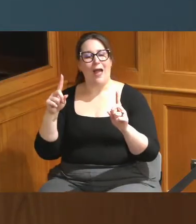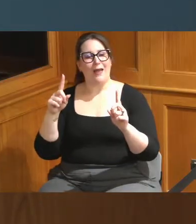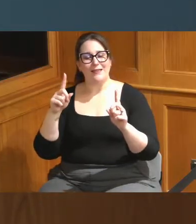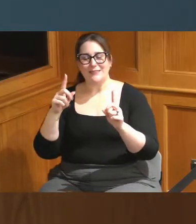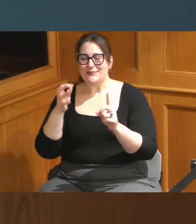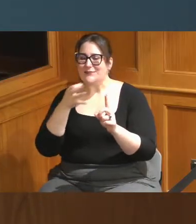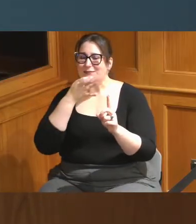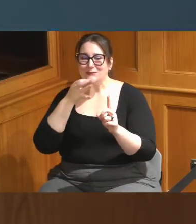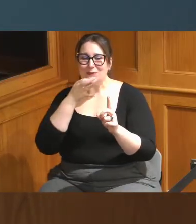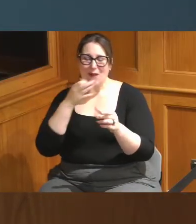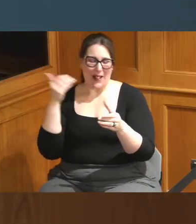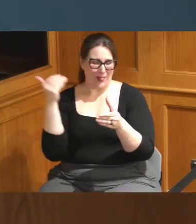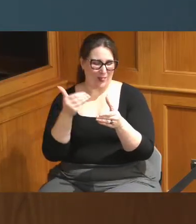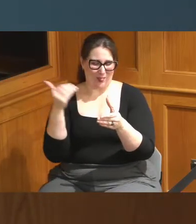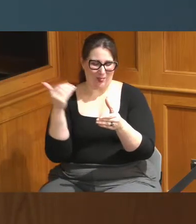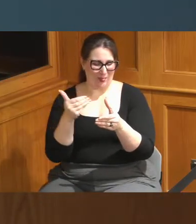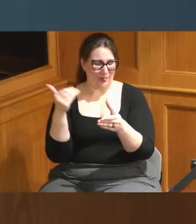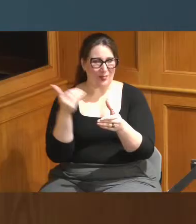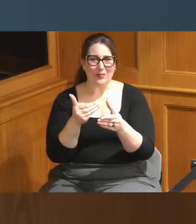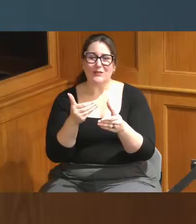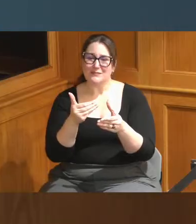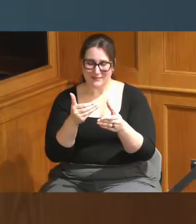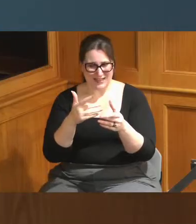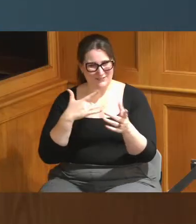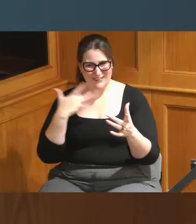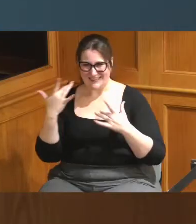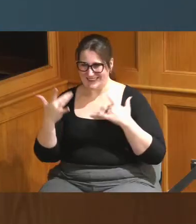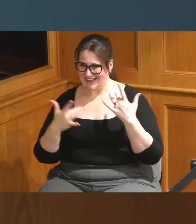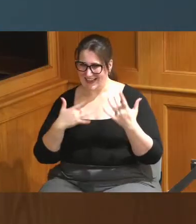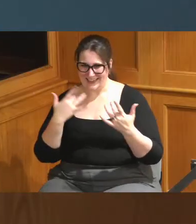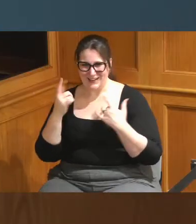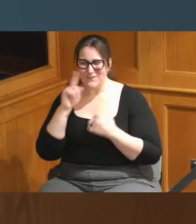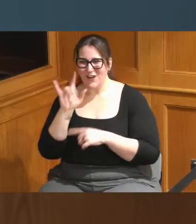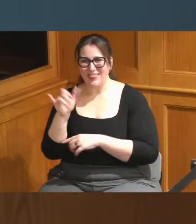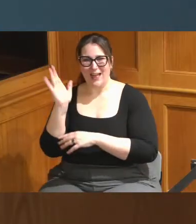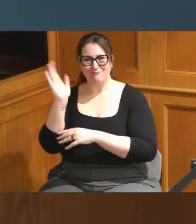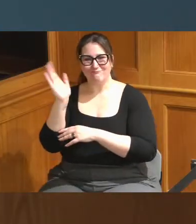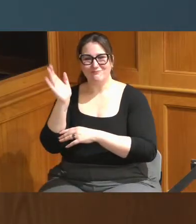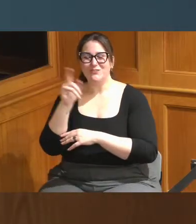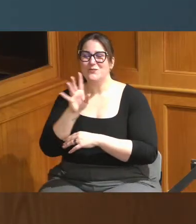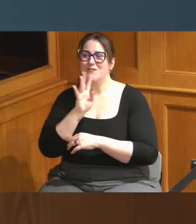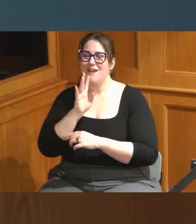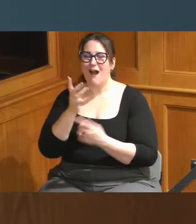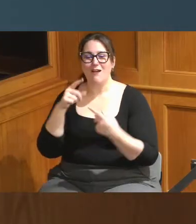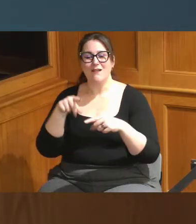finishing out the final lots. We are thrilled to have the presentation to talk about what the